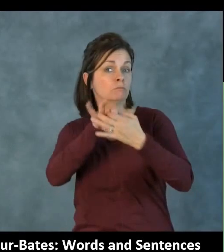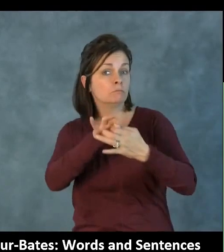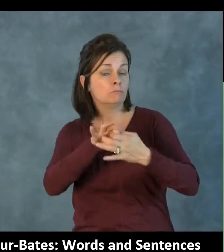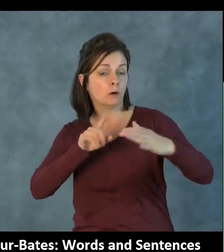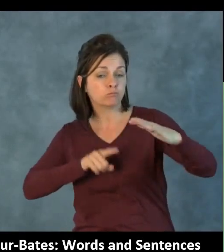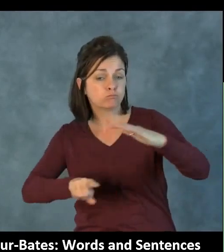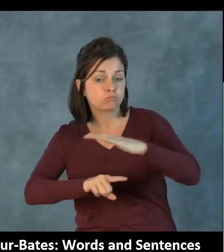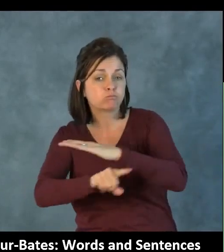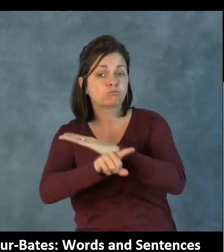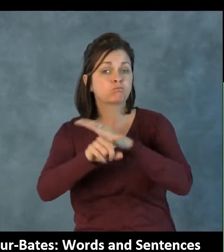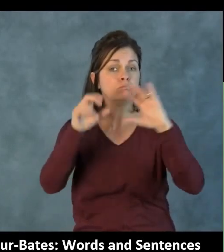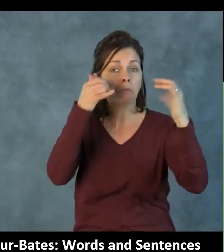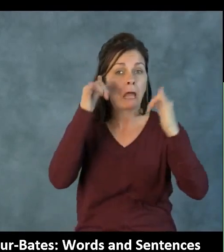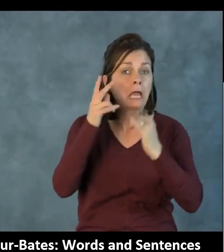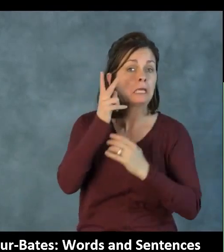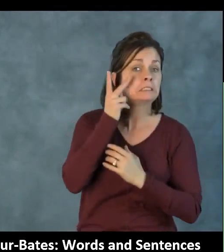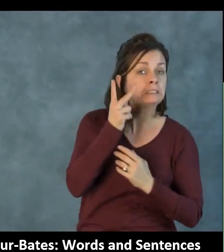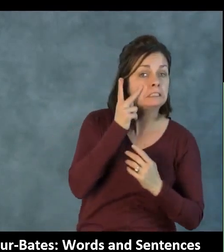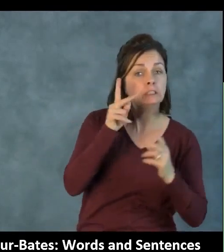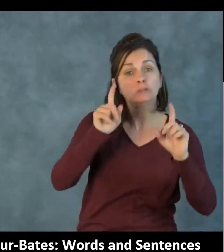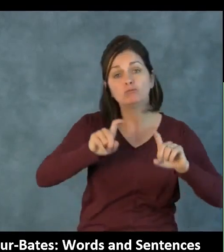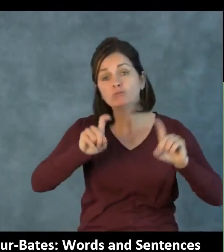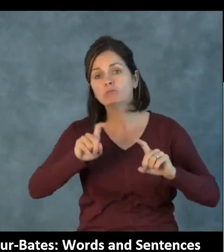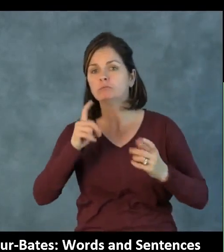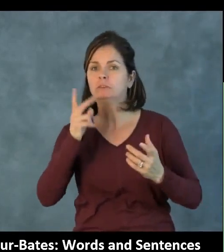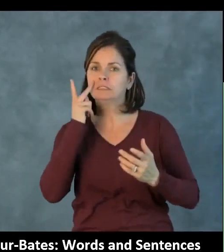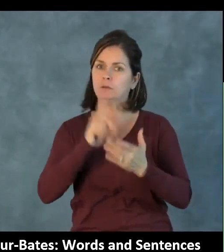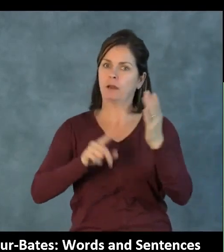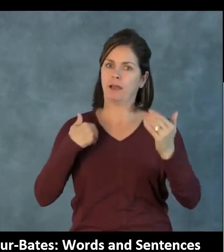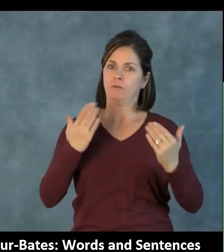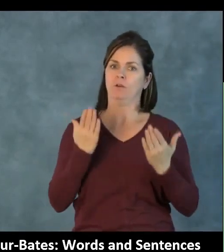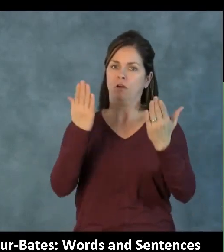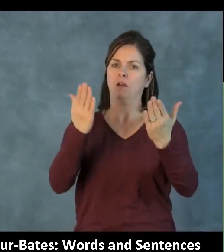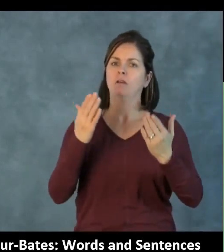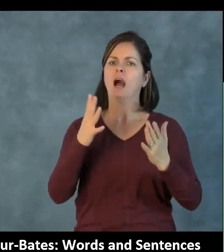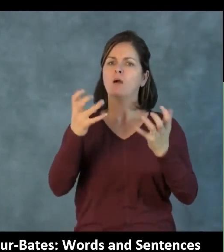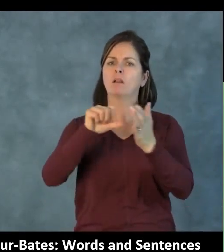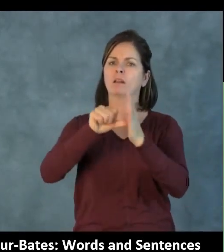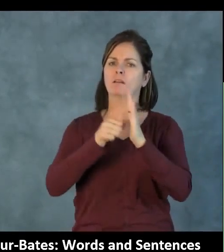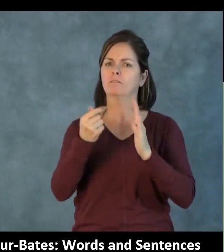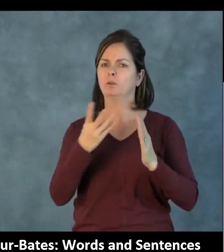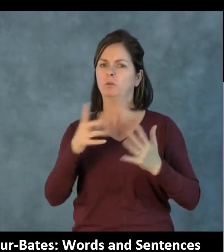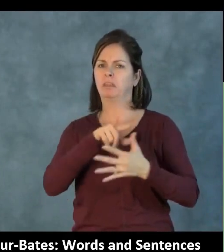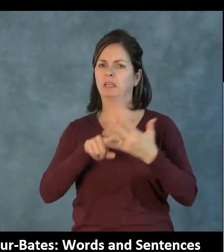and play around with it and see what it has to offer. I'll just point out a couple of things that you'll find,